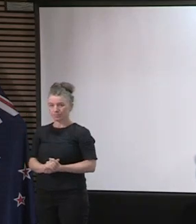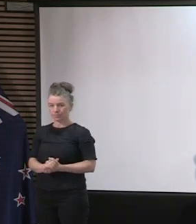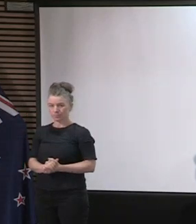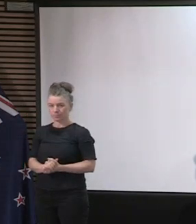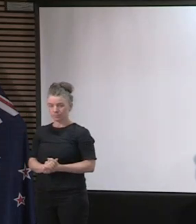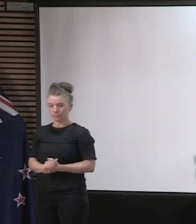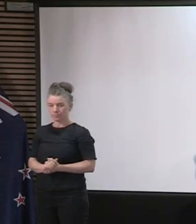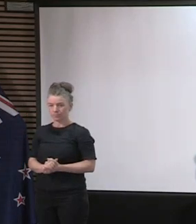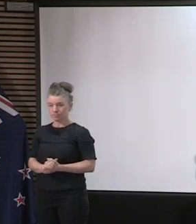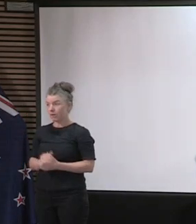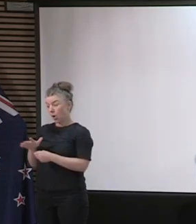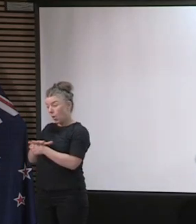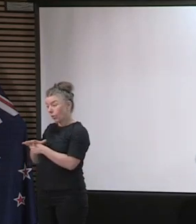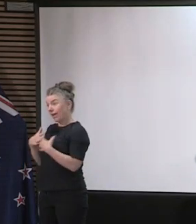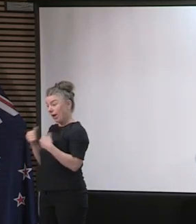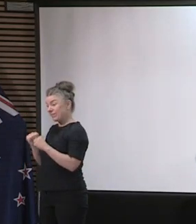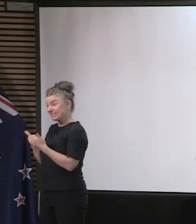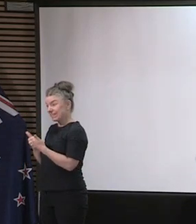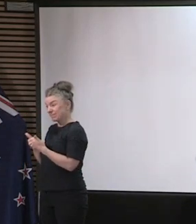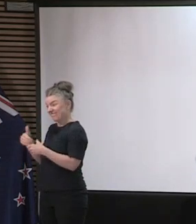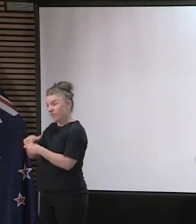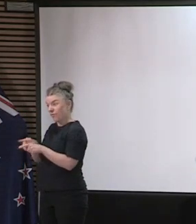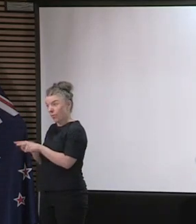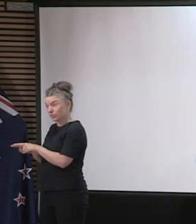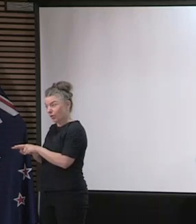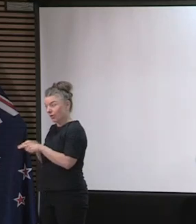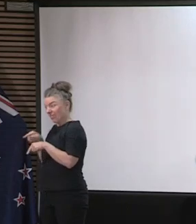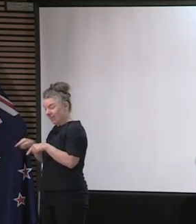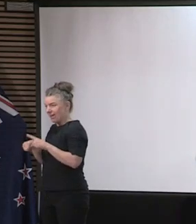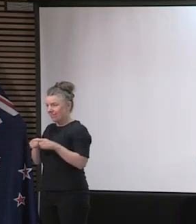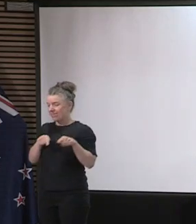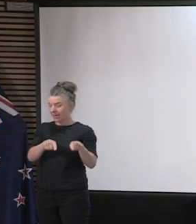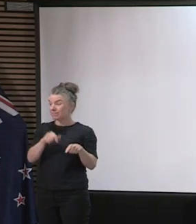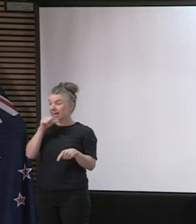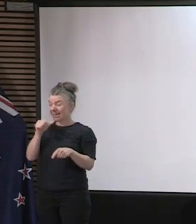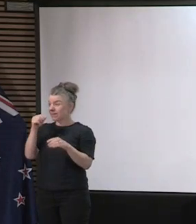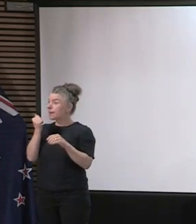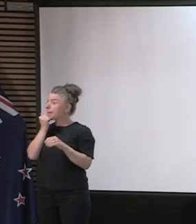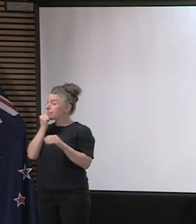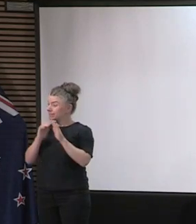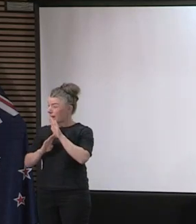support contact tracing. That's in addition to the cases that our local health